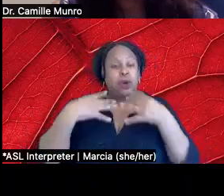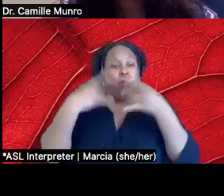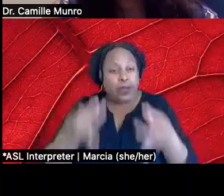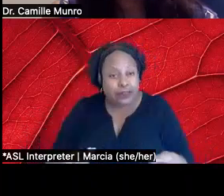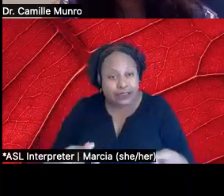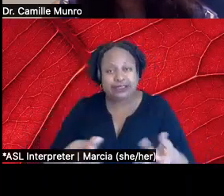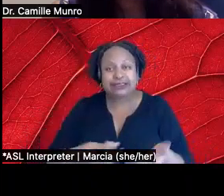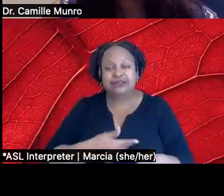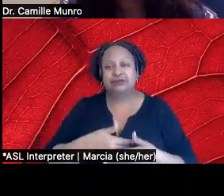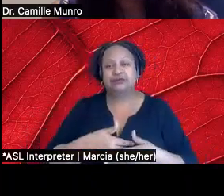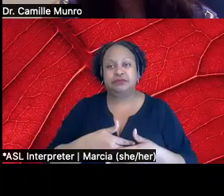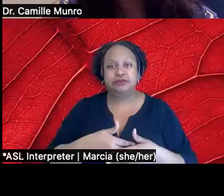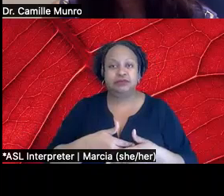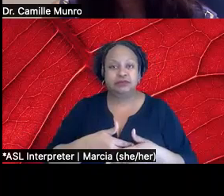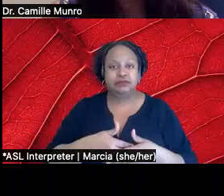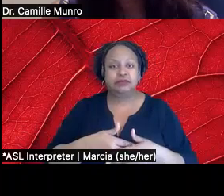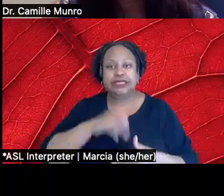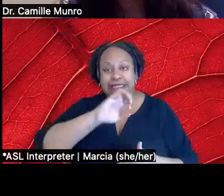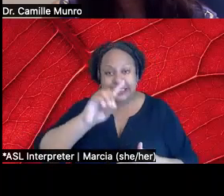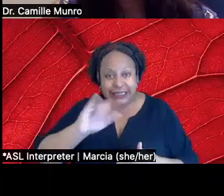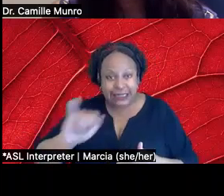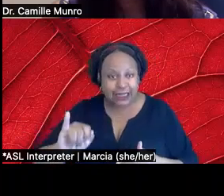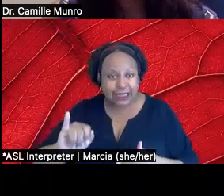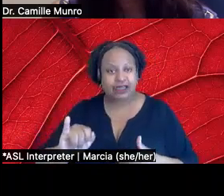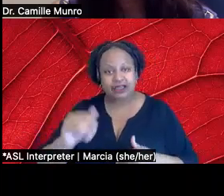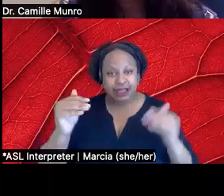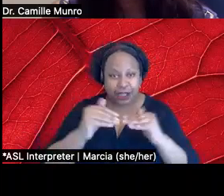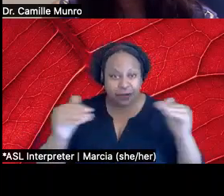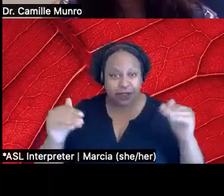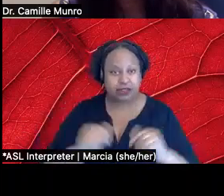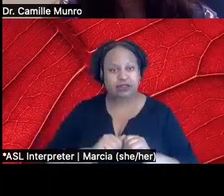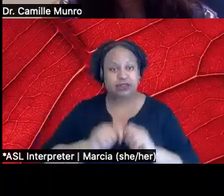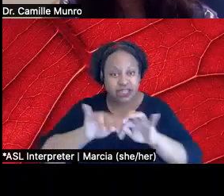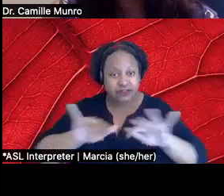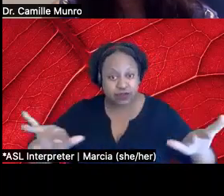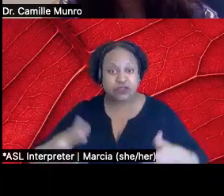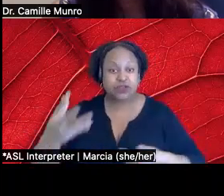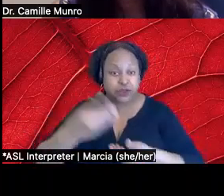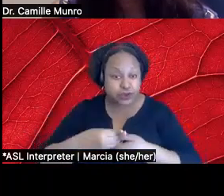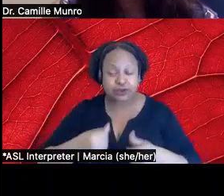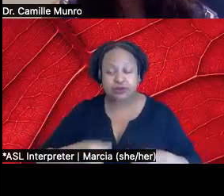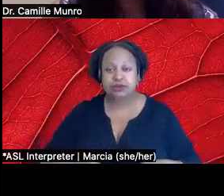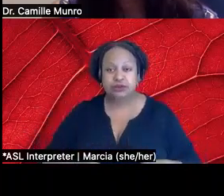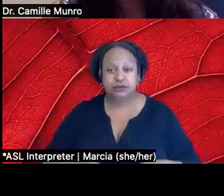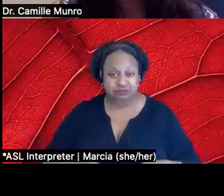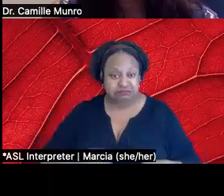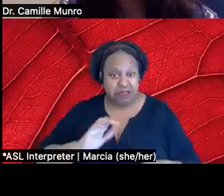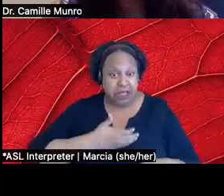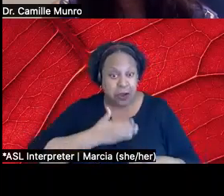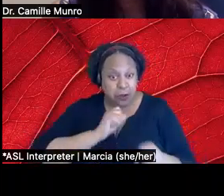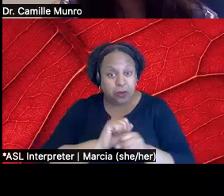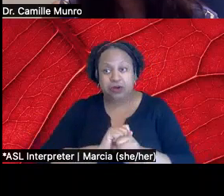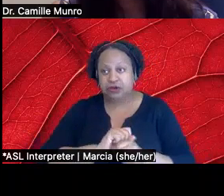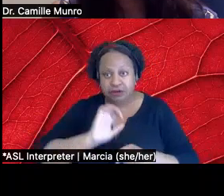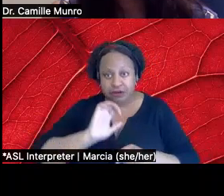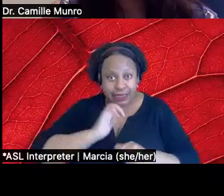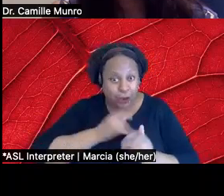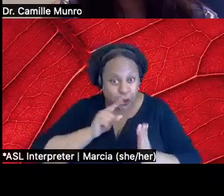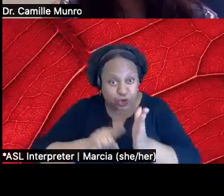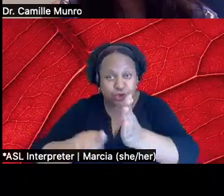You know, our work, as you saw earlier, was sort of shared extensively across the country. And so, change is happening.